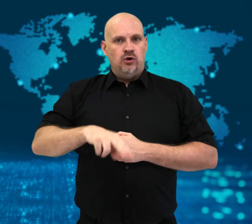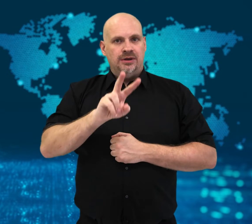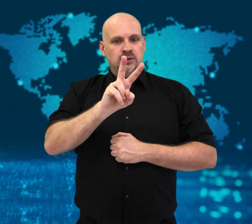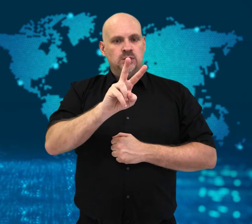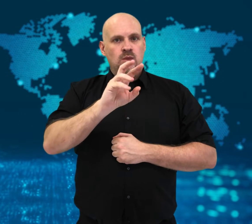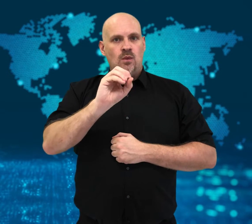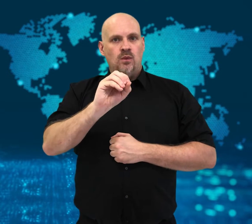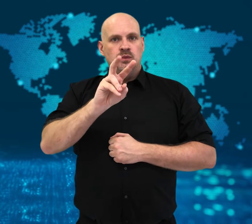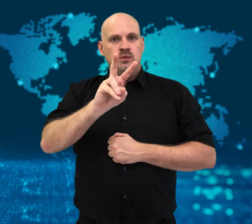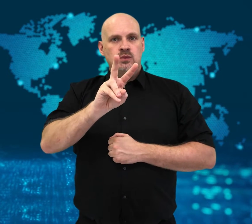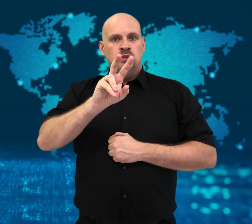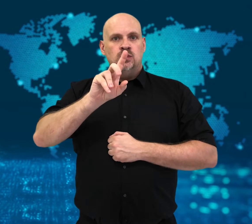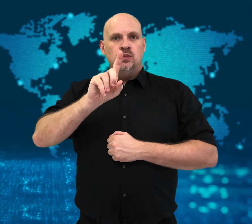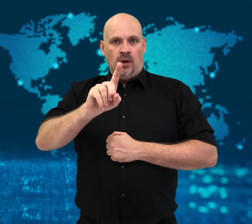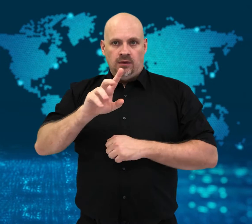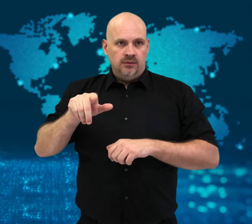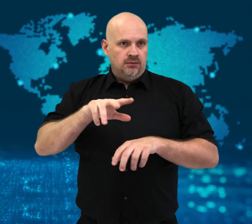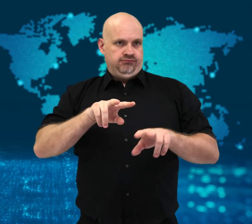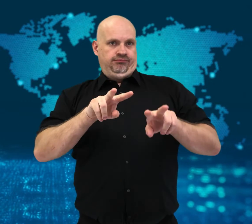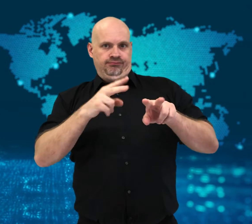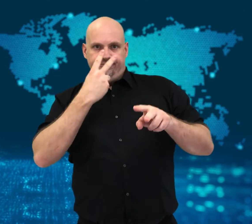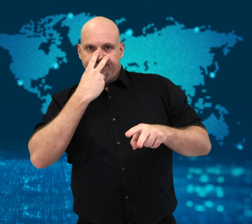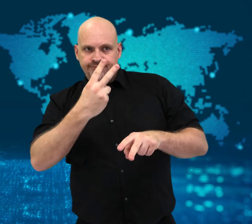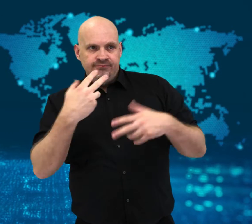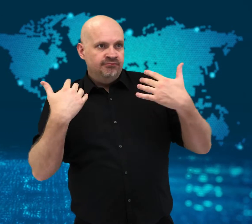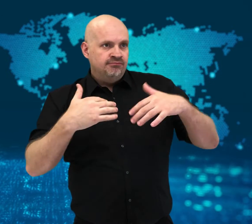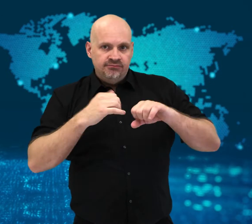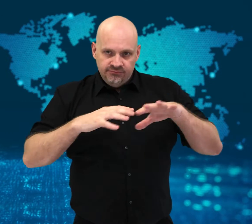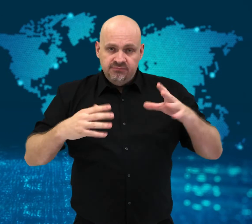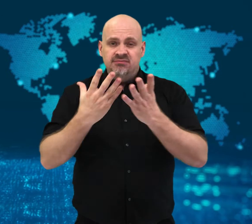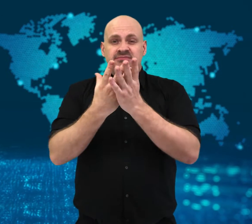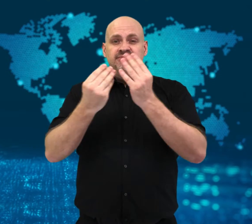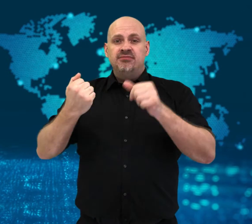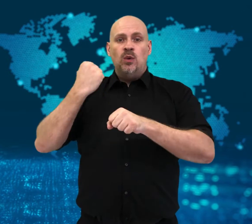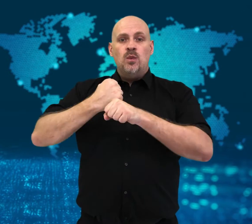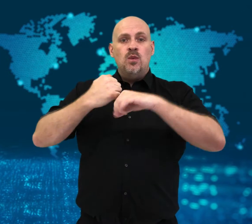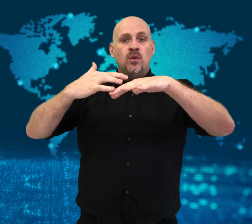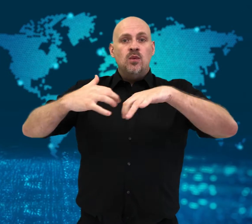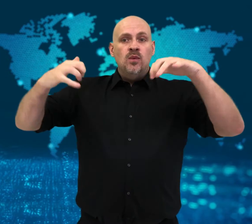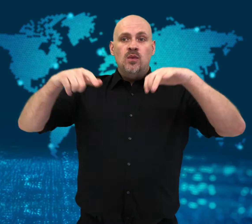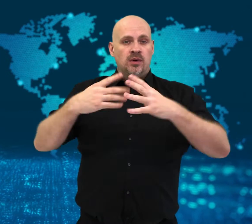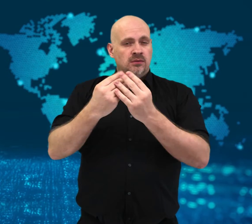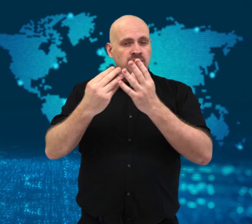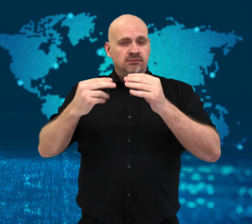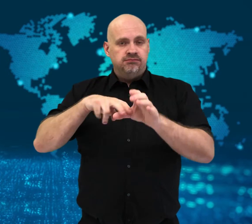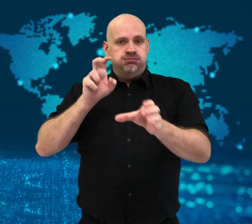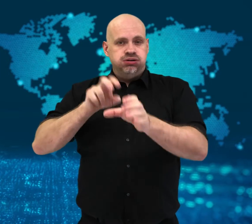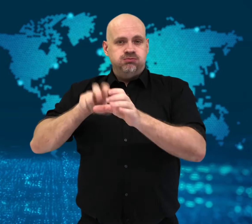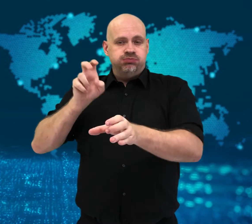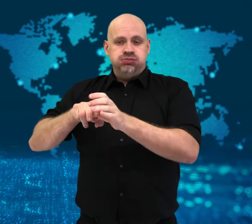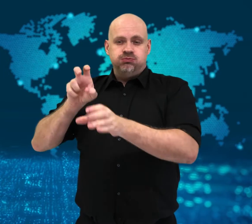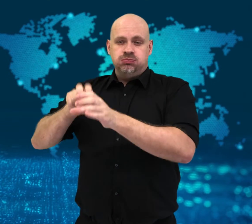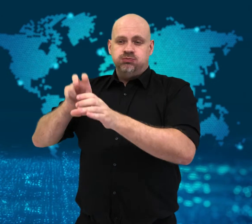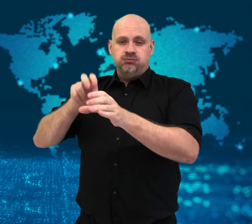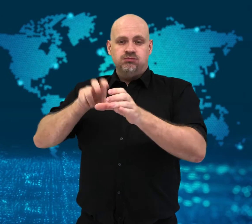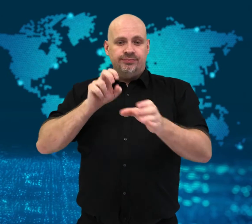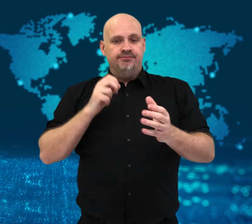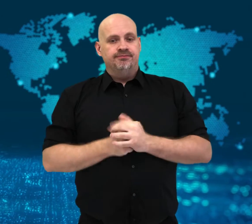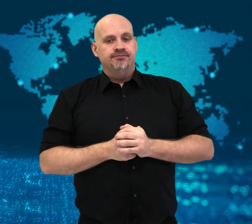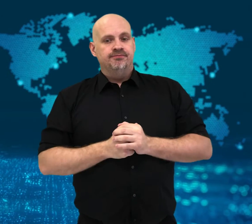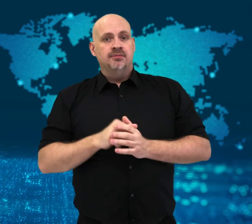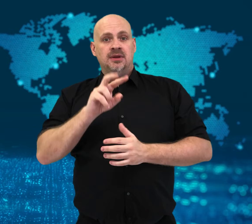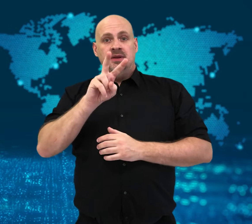hundreds of civil servants and public officials have resigned.